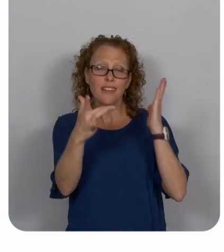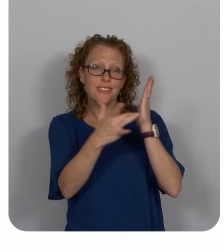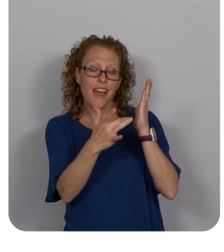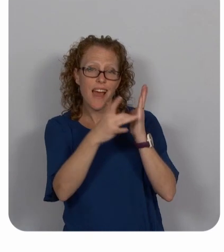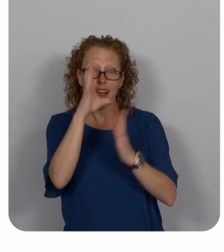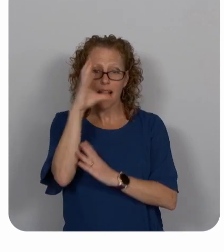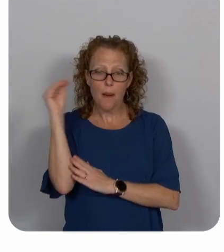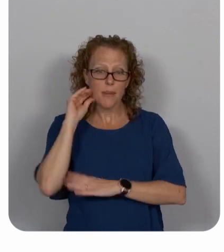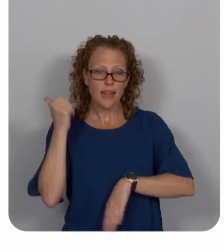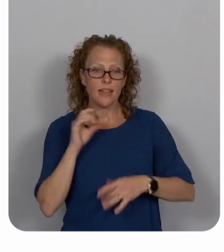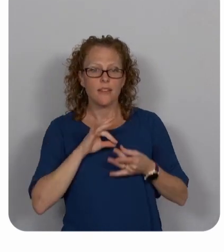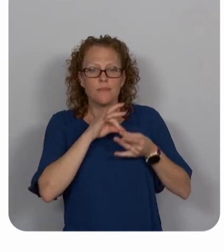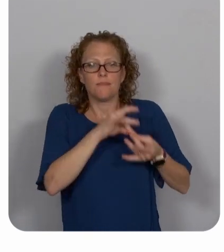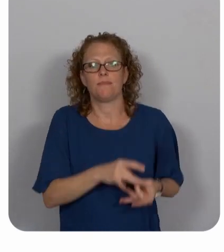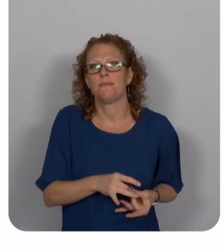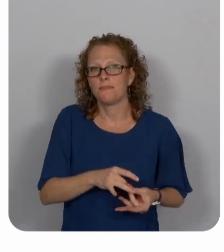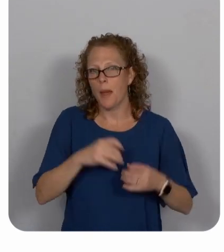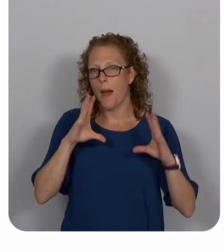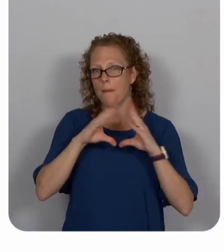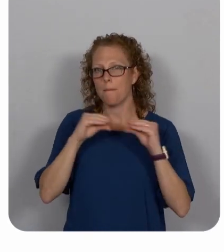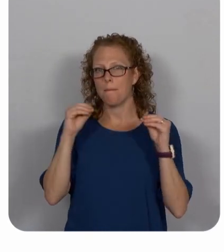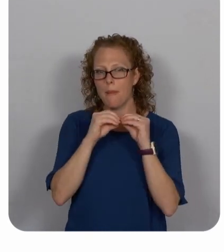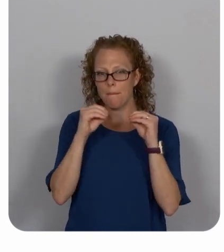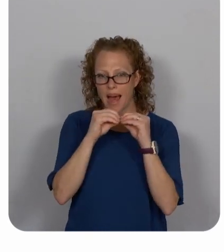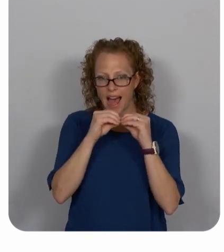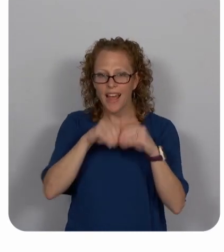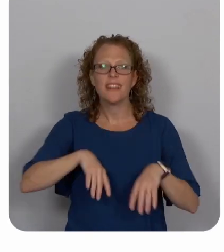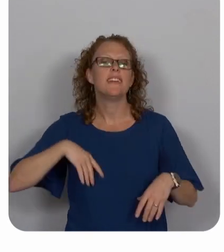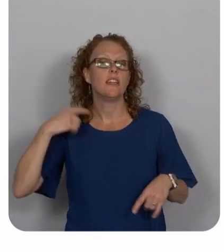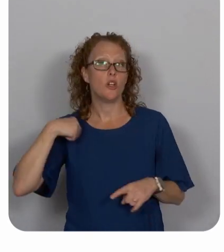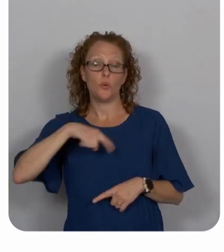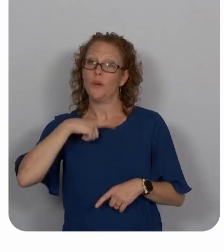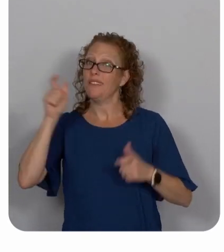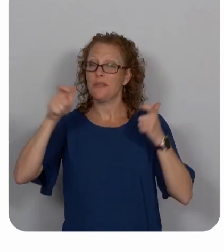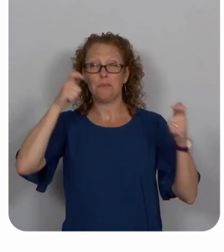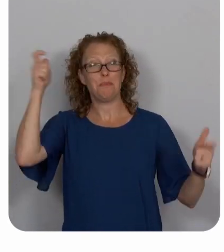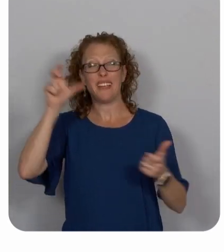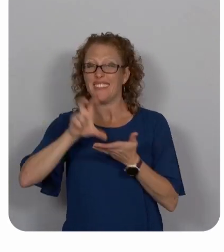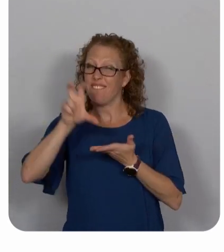and a subsidiary of Reliance Industries, India’s largest listed company.